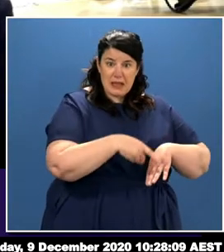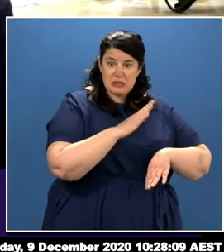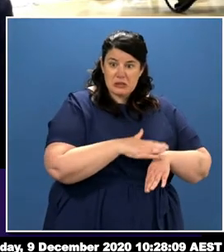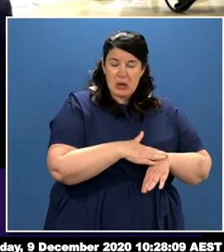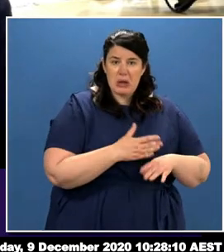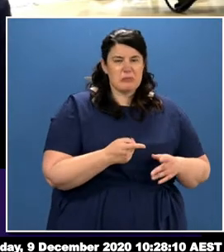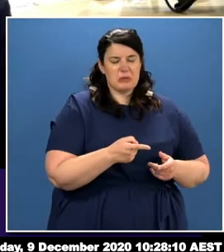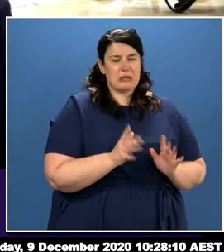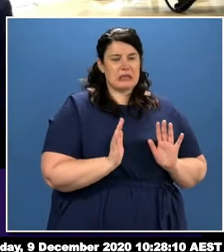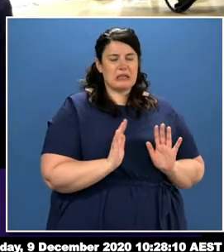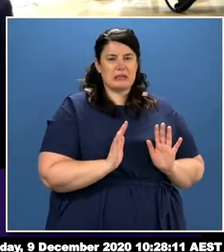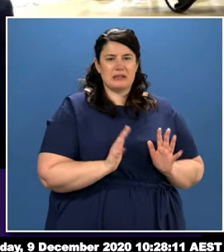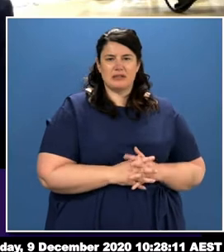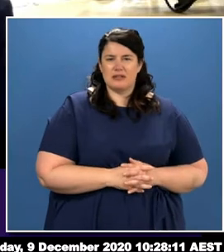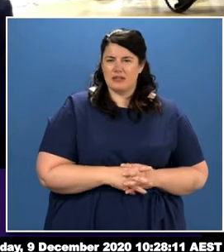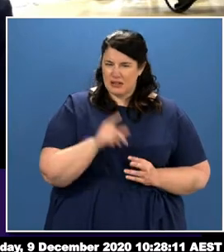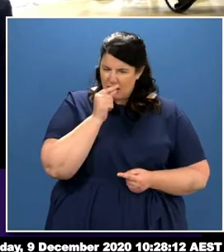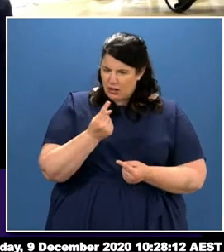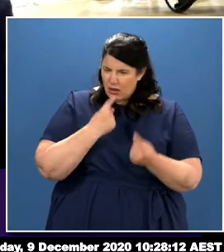Can you just explain a little bit about why that is?